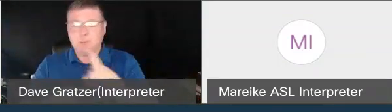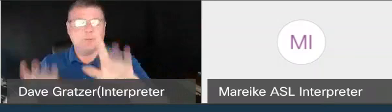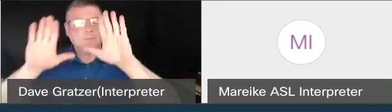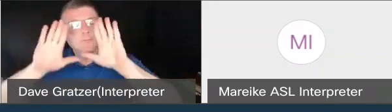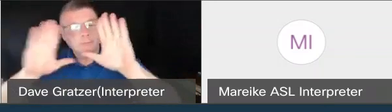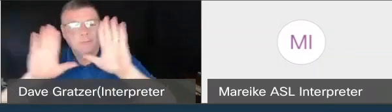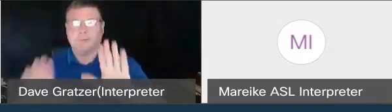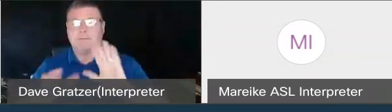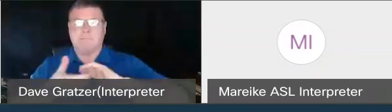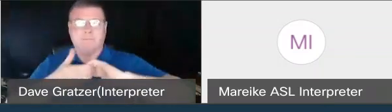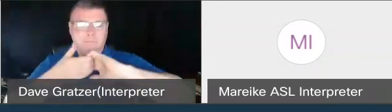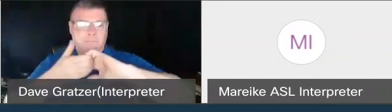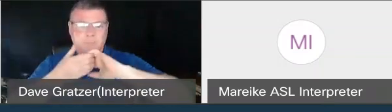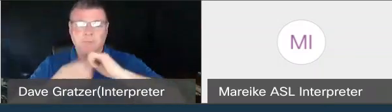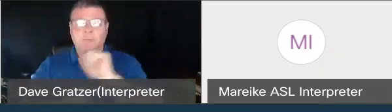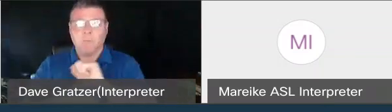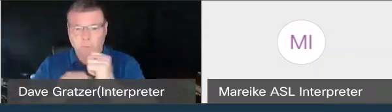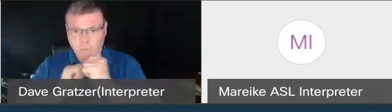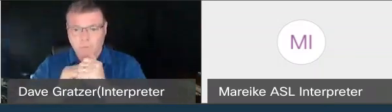um, having that relationship with law enforcement.